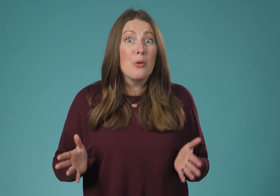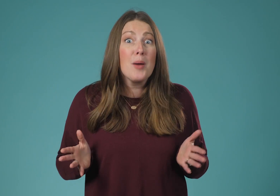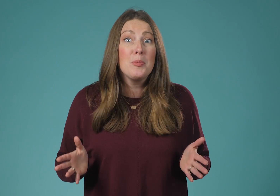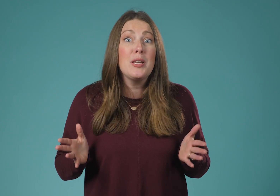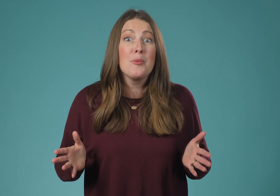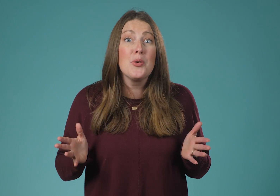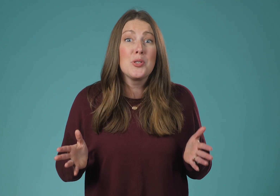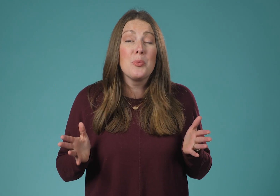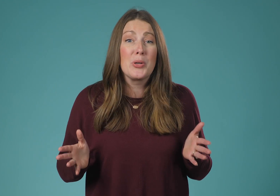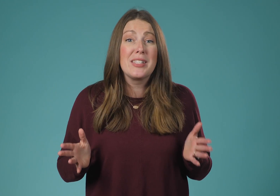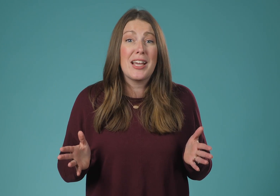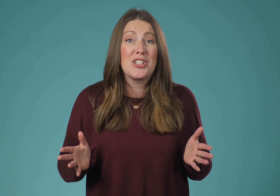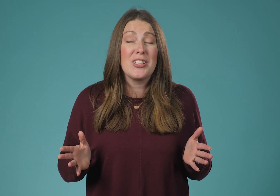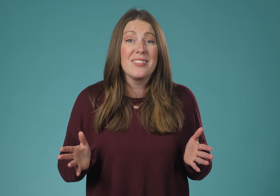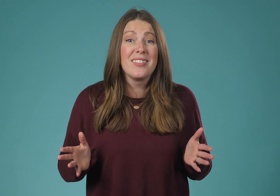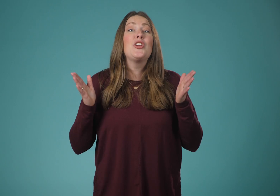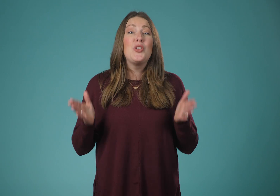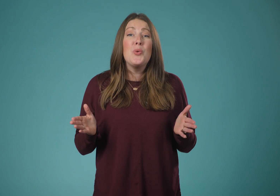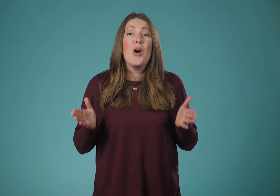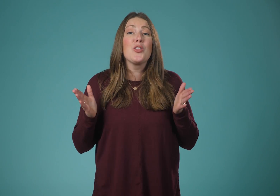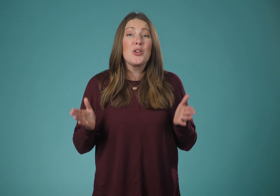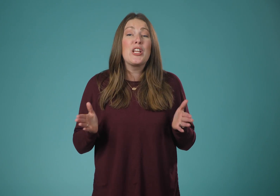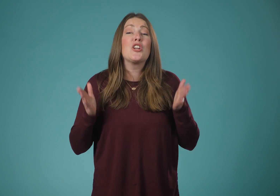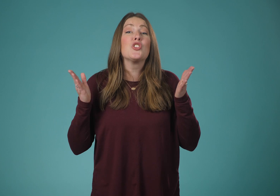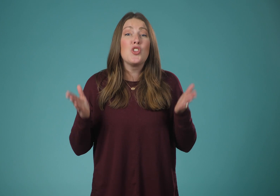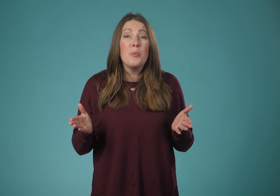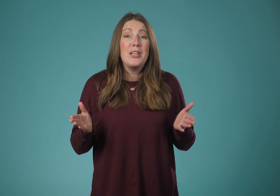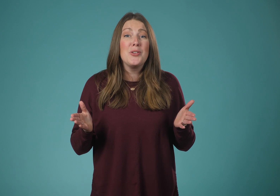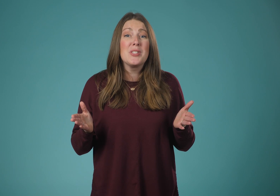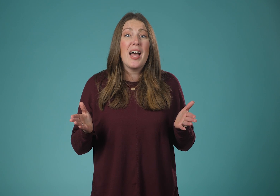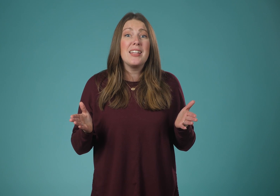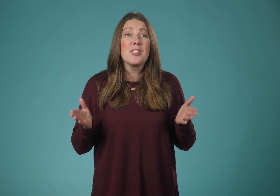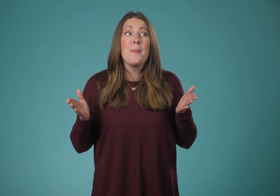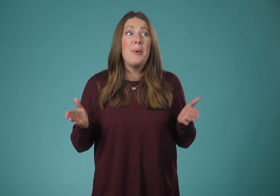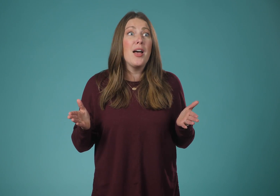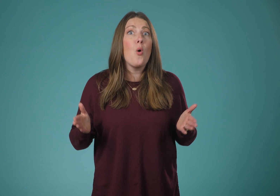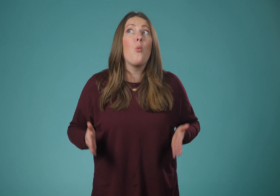is probably the most important section. You are learning so many new signs but